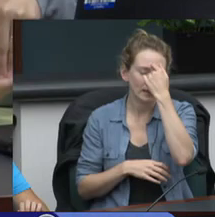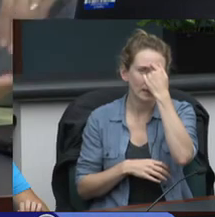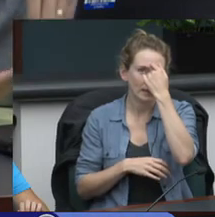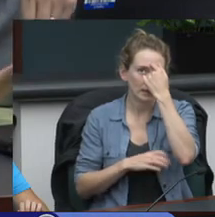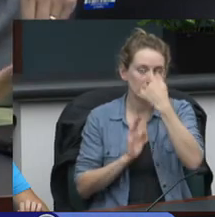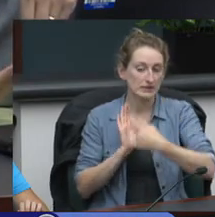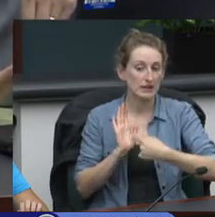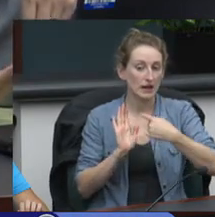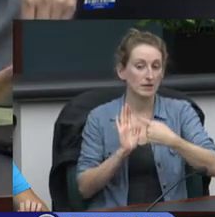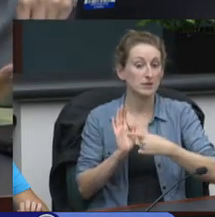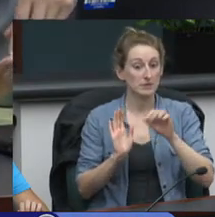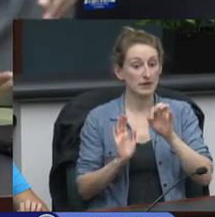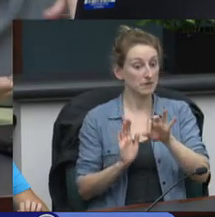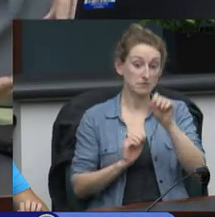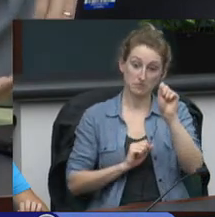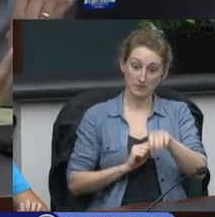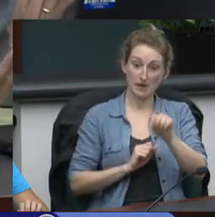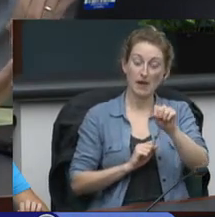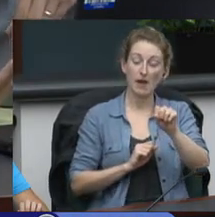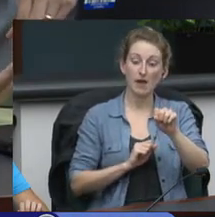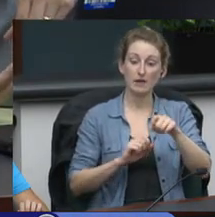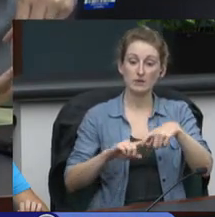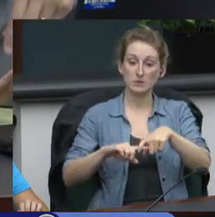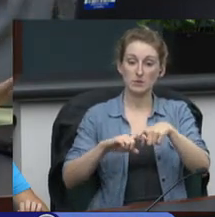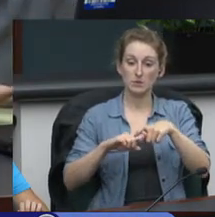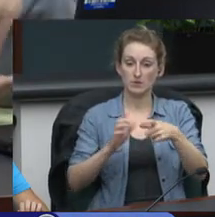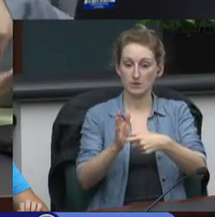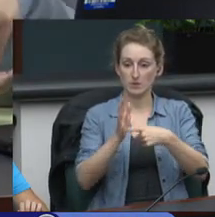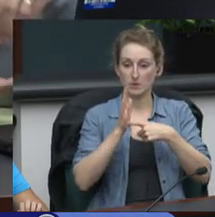receive a deep they have received deviations and so it's mostly the